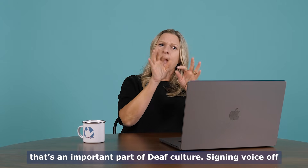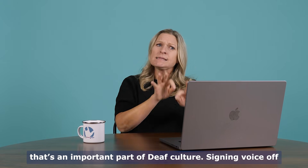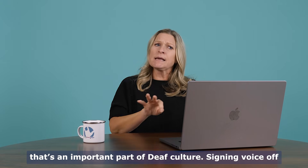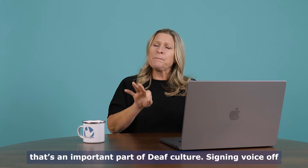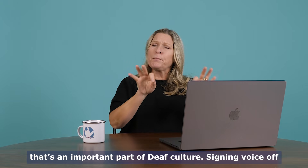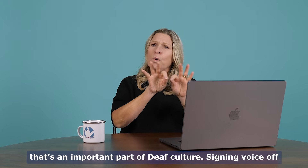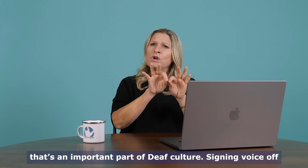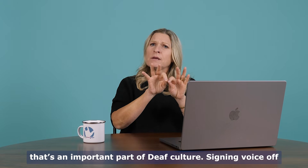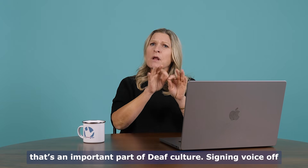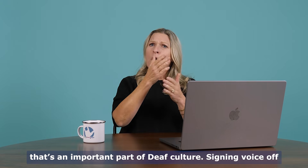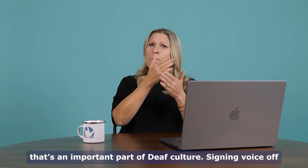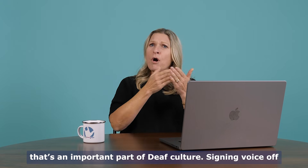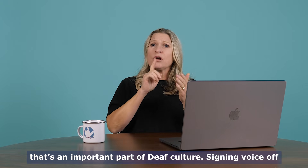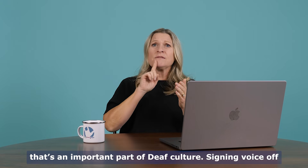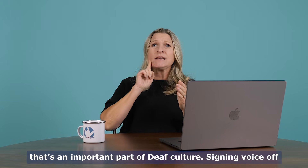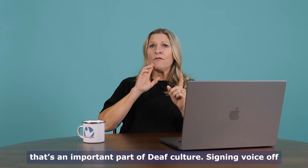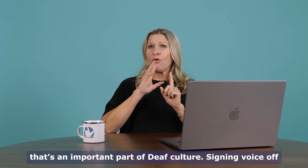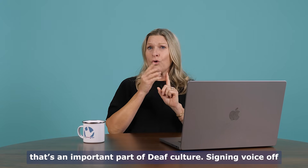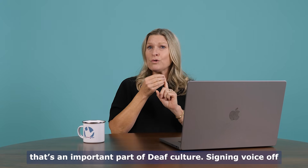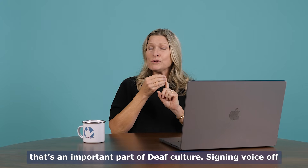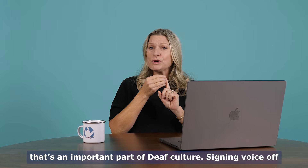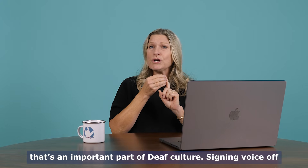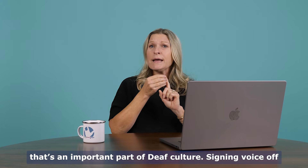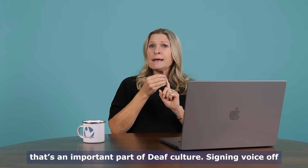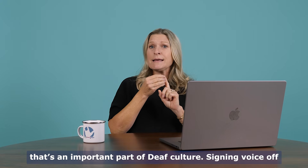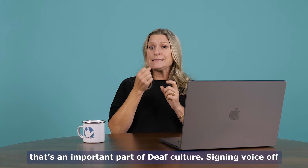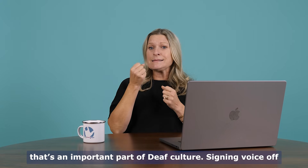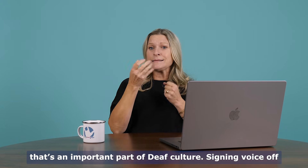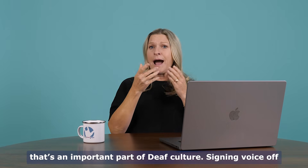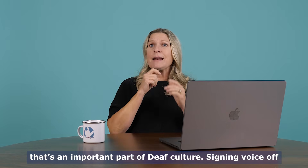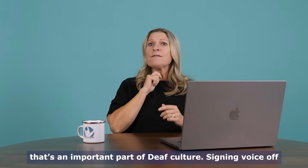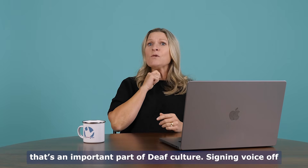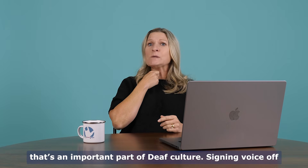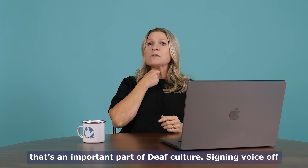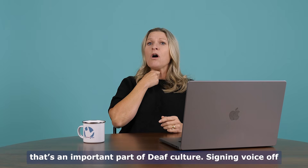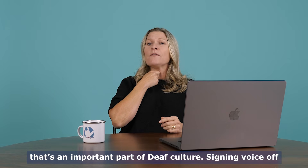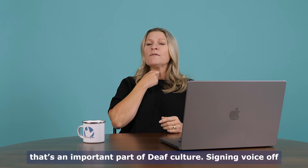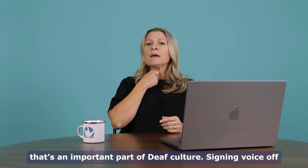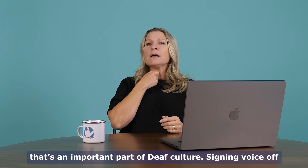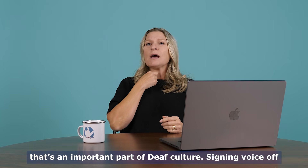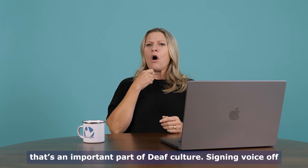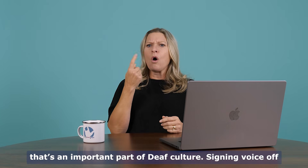that’s an important part of Deaf culture. Signing voice off